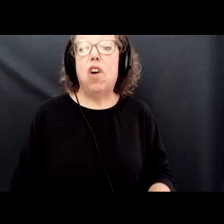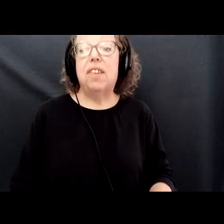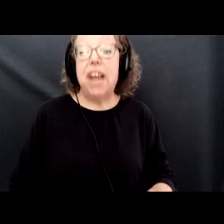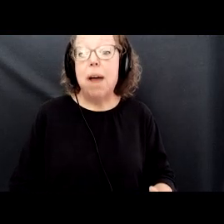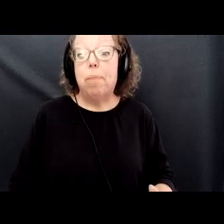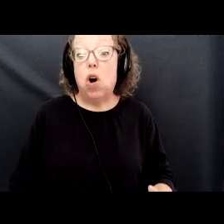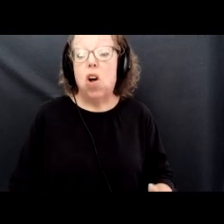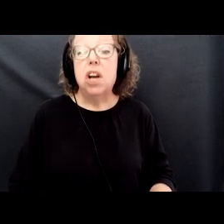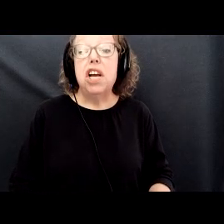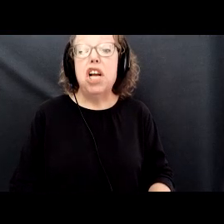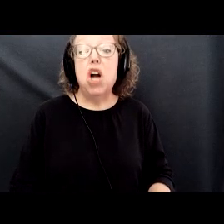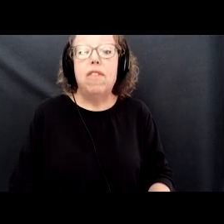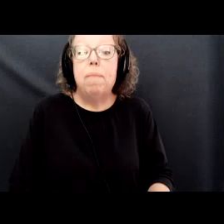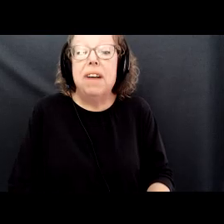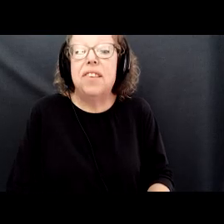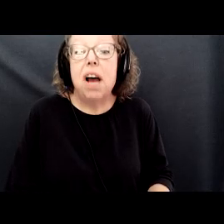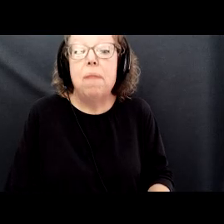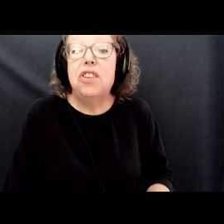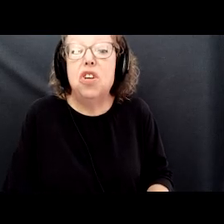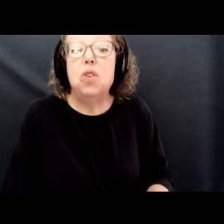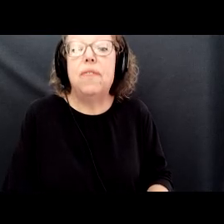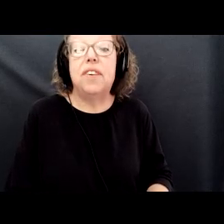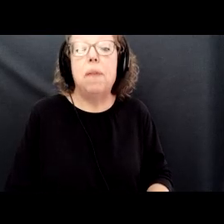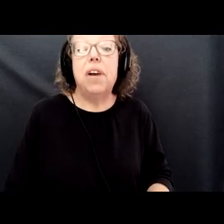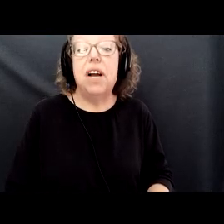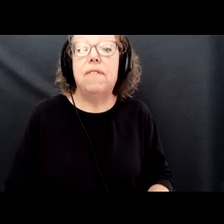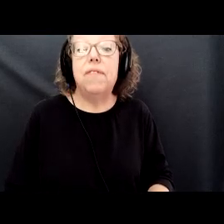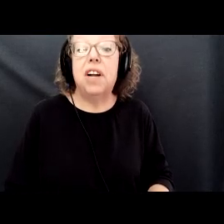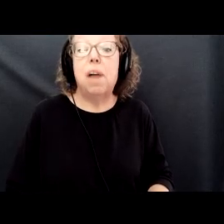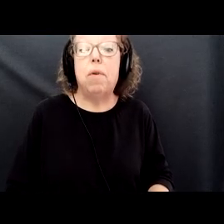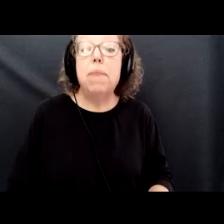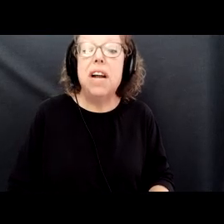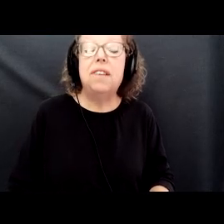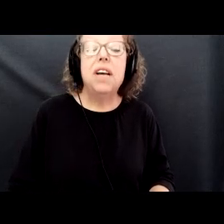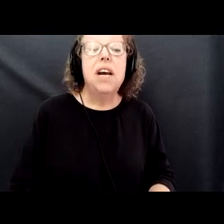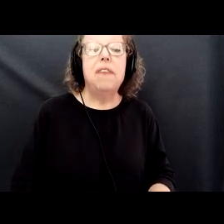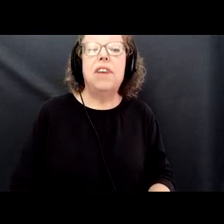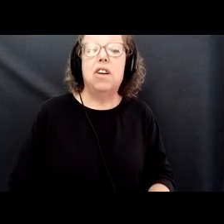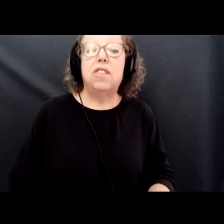for example, you know, if a bus is coming soon, if it's coming in a in a couple minutes, if there's